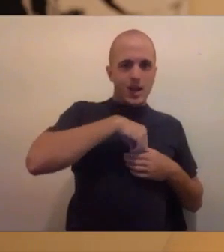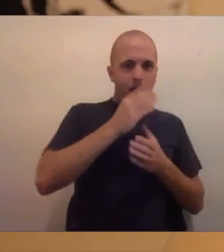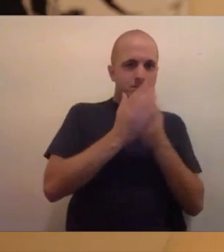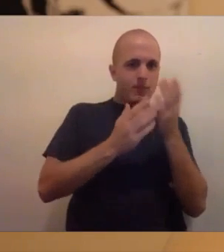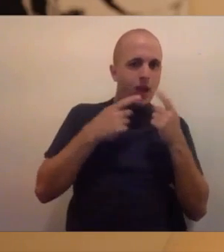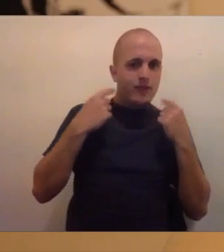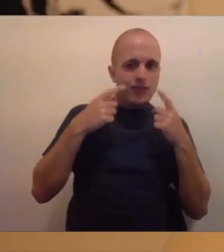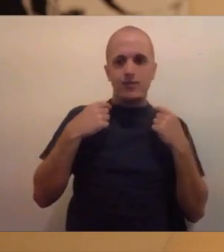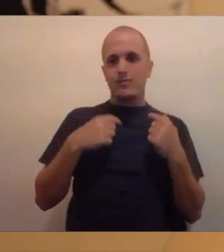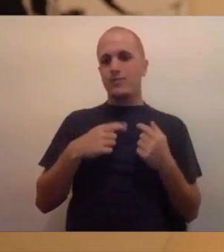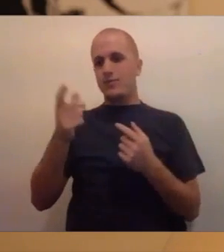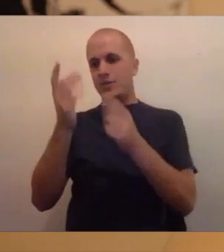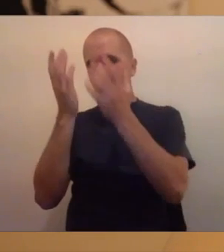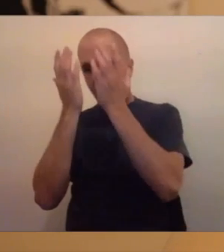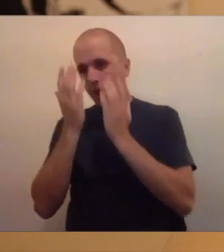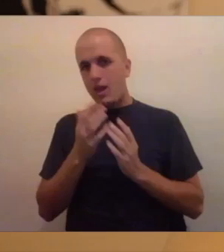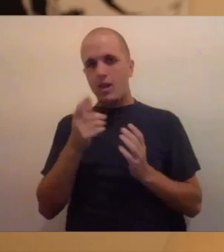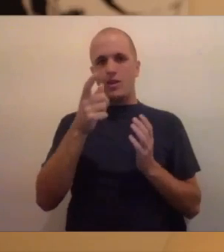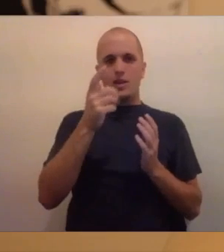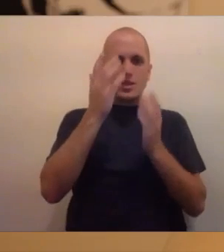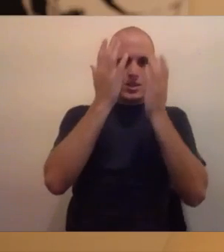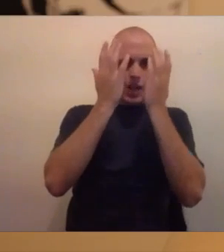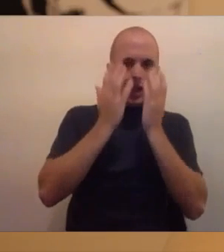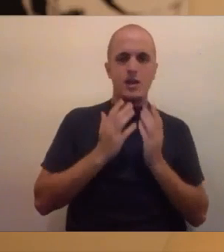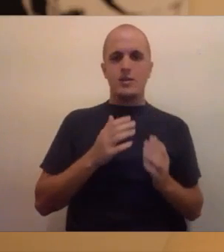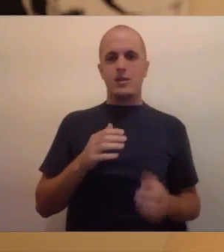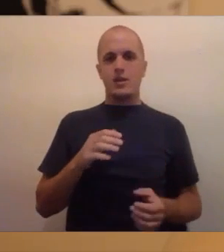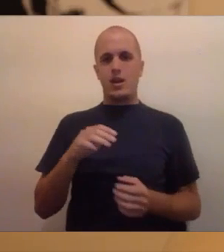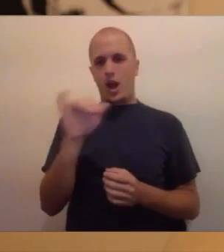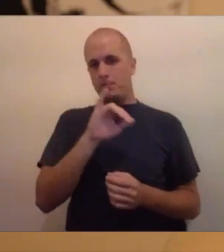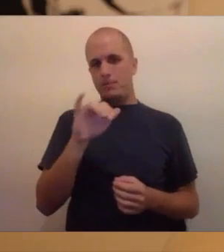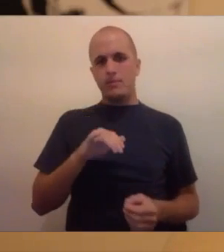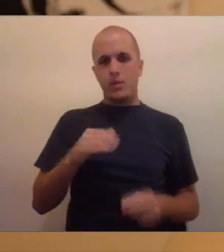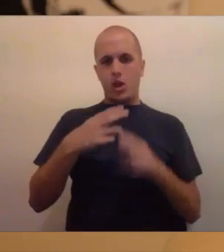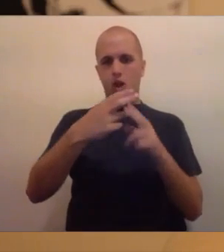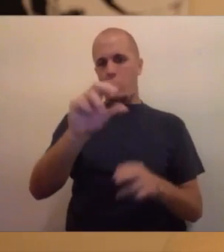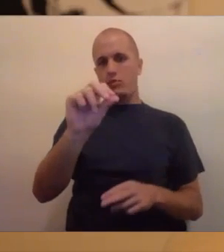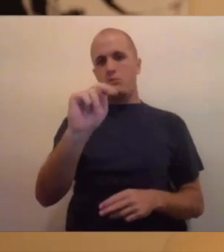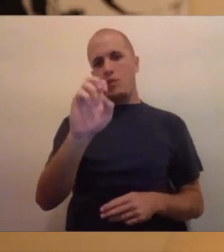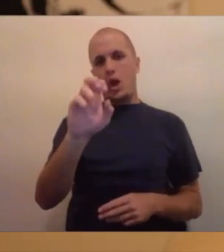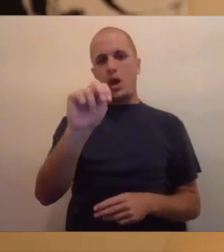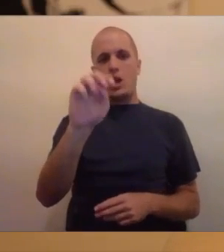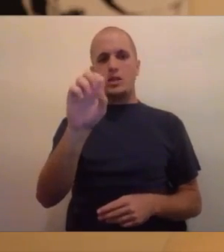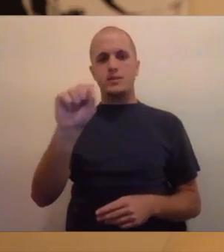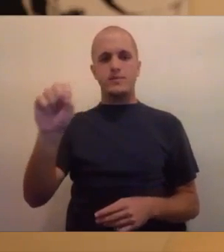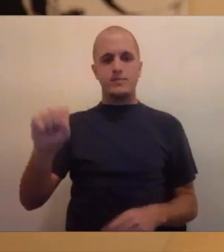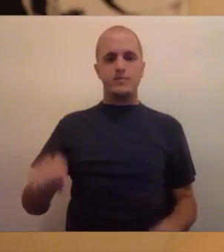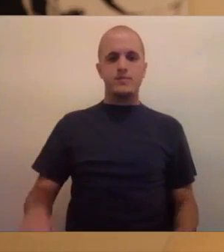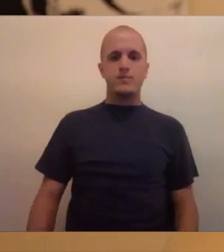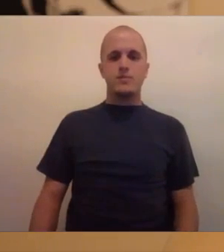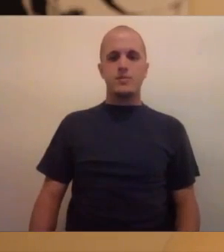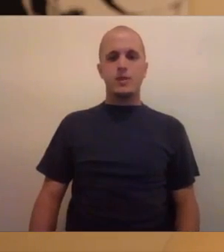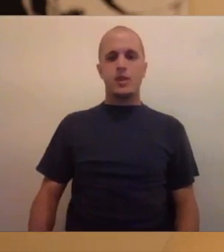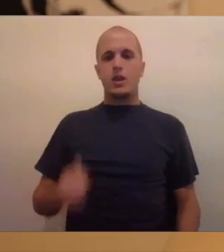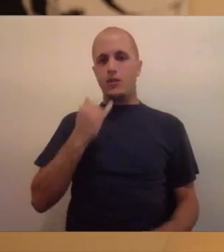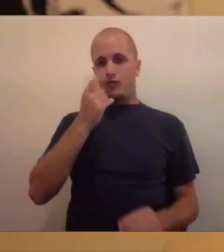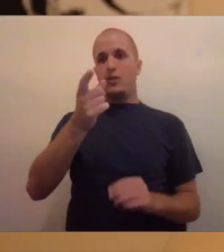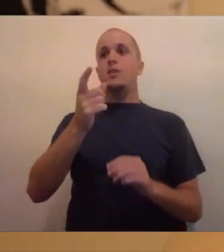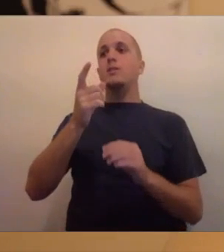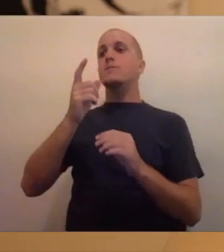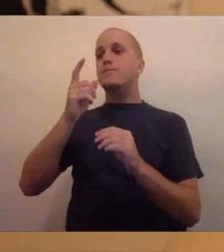you are alive. If somebody's laughing, you laugh. If somebody becomes sad, you become sad.